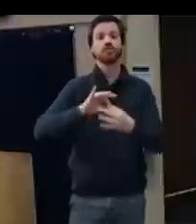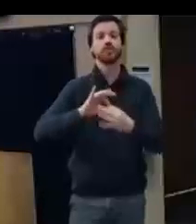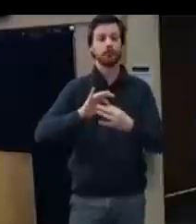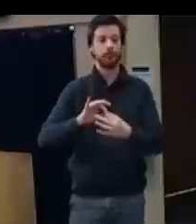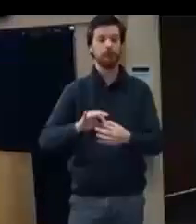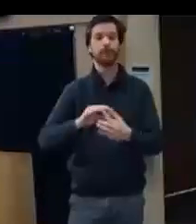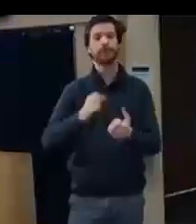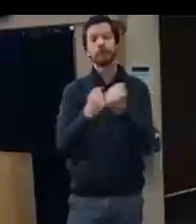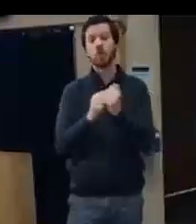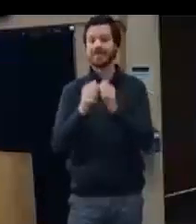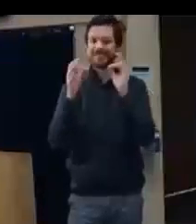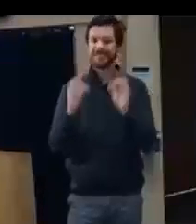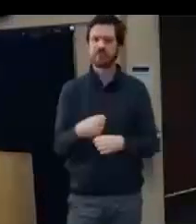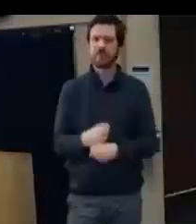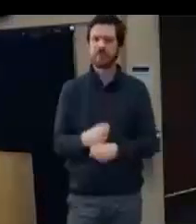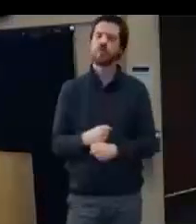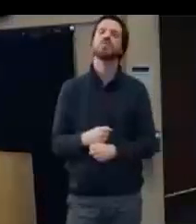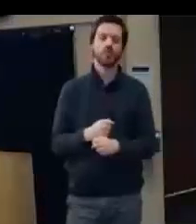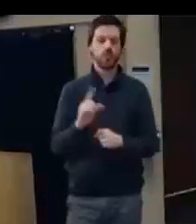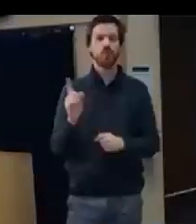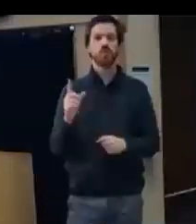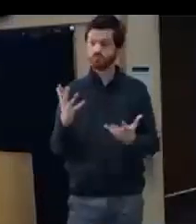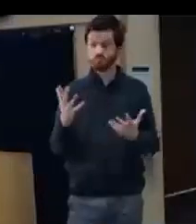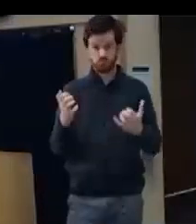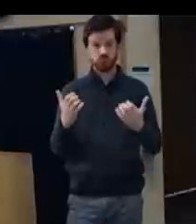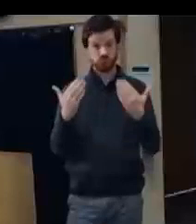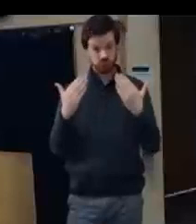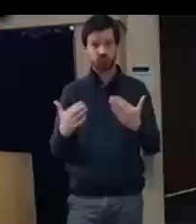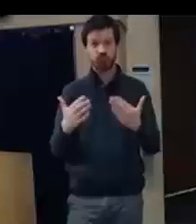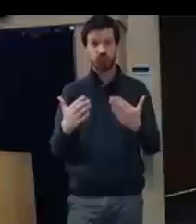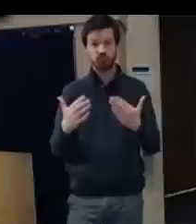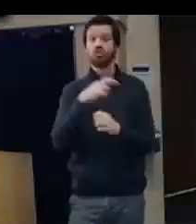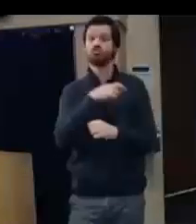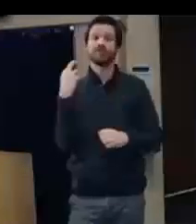support decision making so for example do they want to have this risky cardiac surgery do they